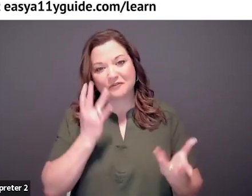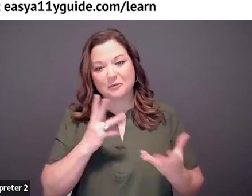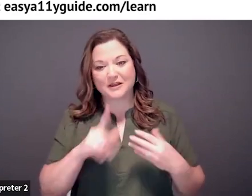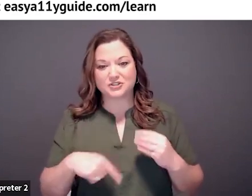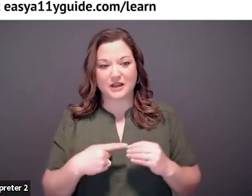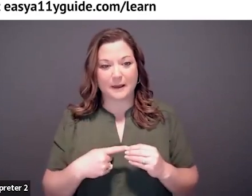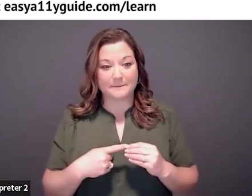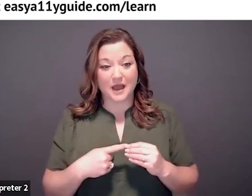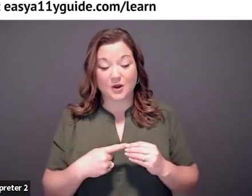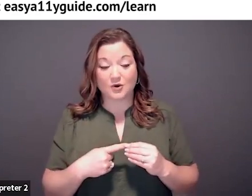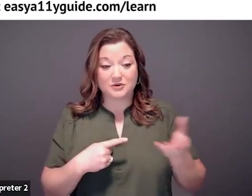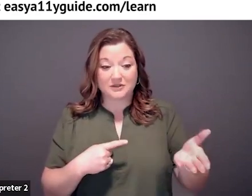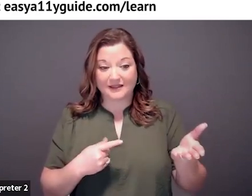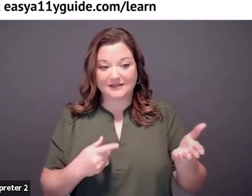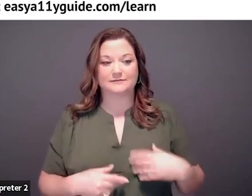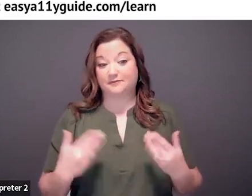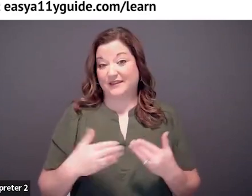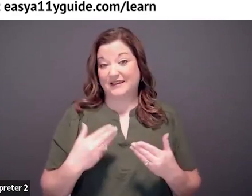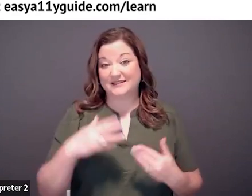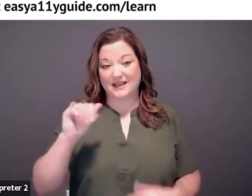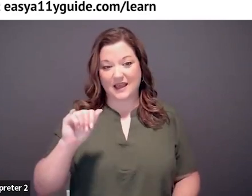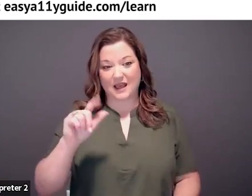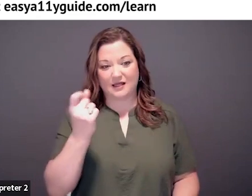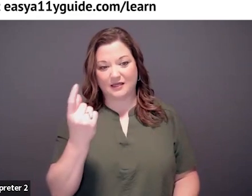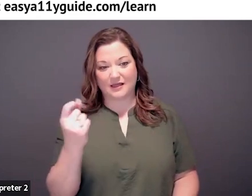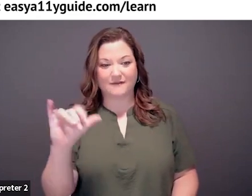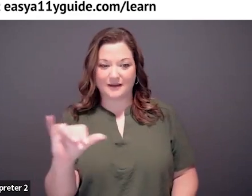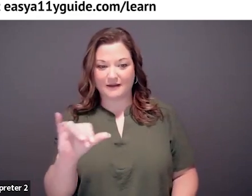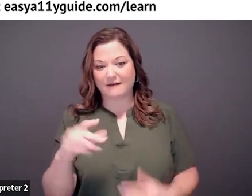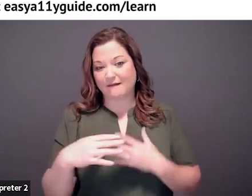The Easy Ally Guide has a YouTube channel. The link is, of course,